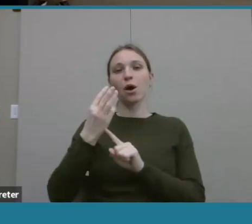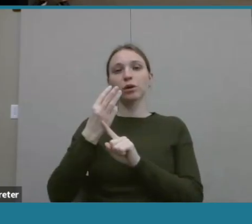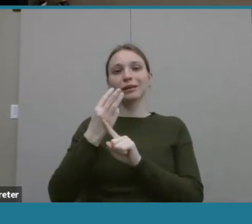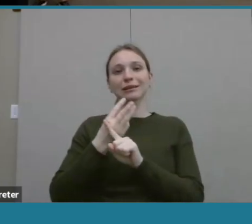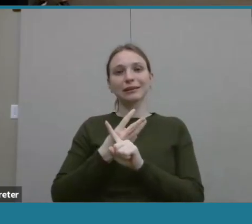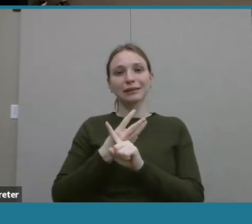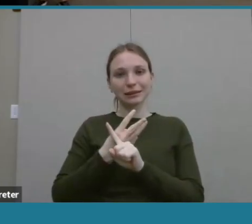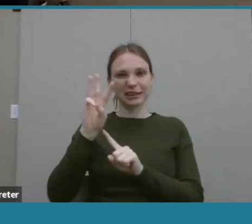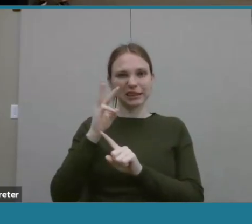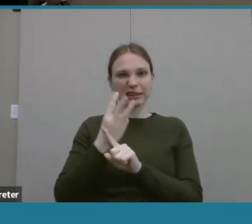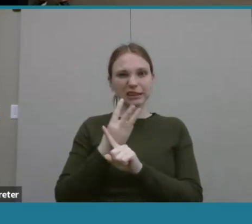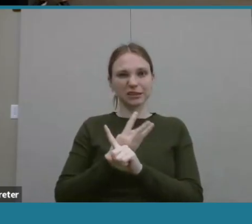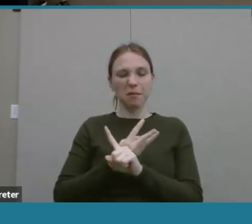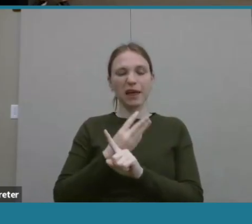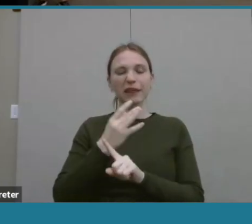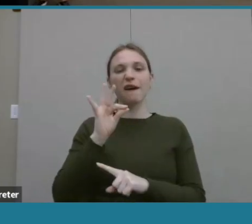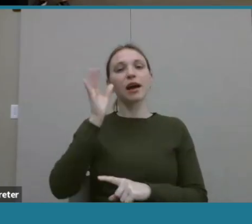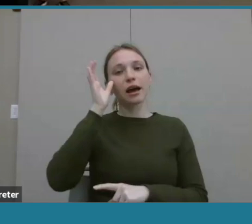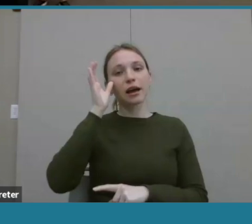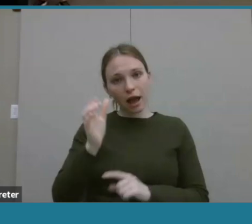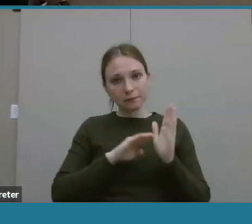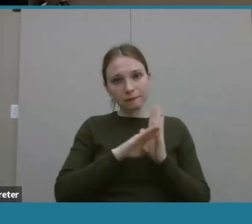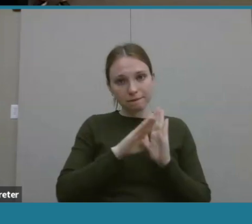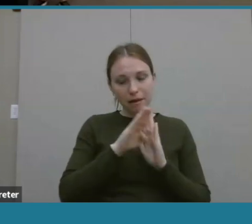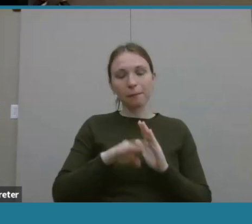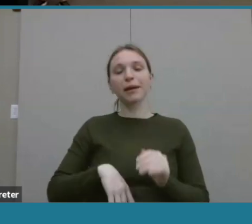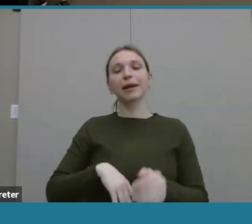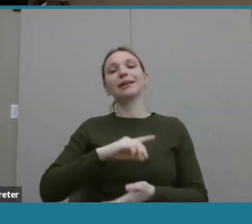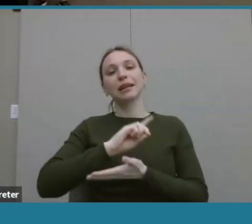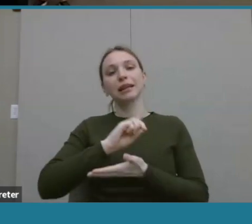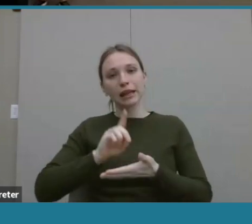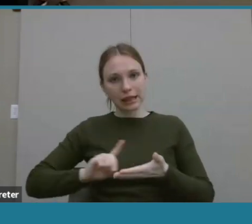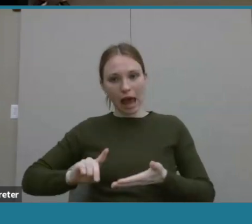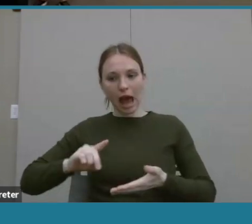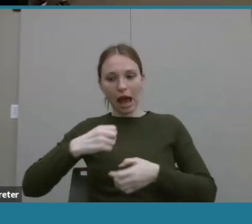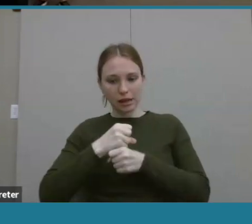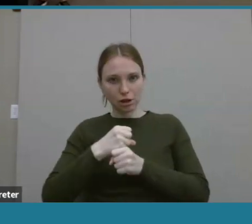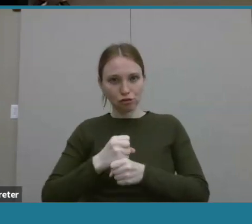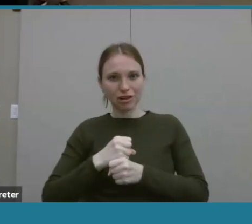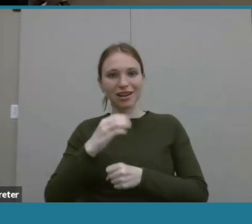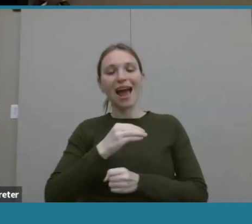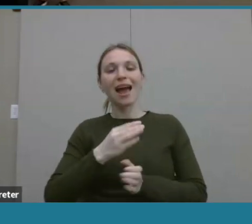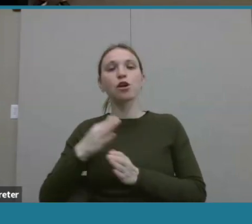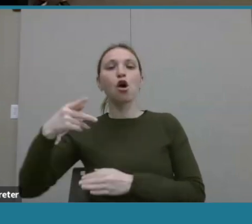concept development, design iteration, and prototype fabrication.